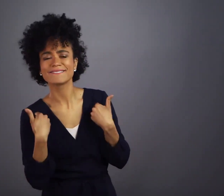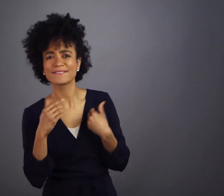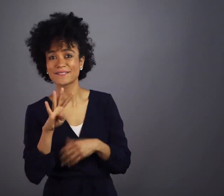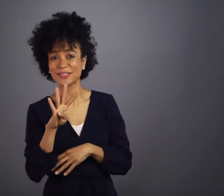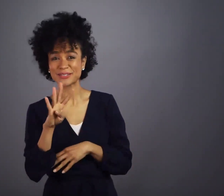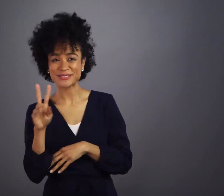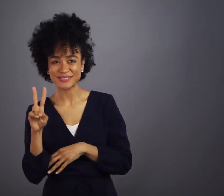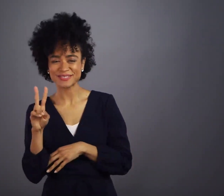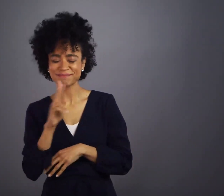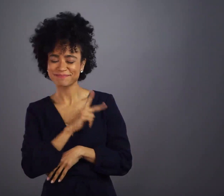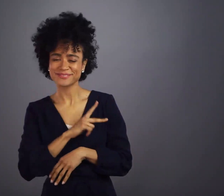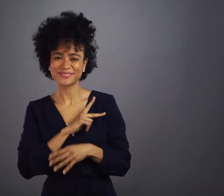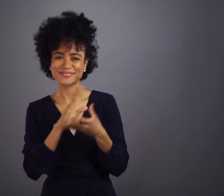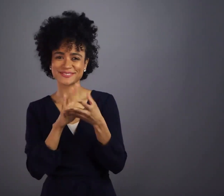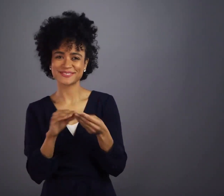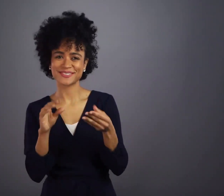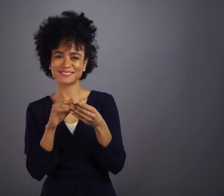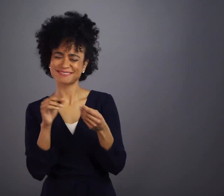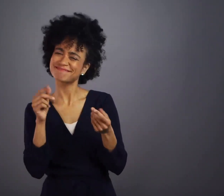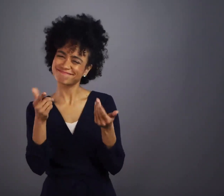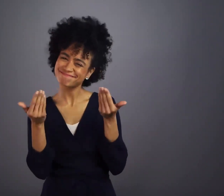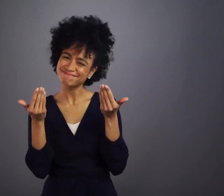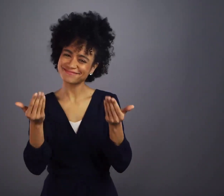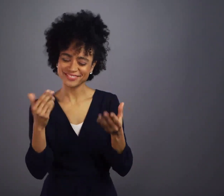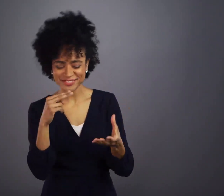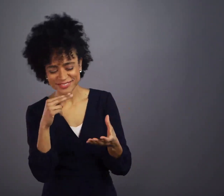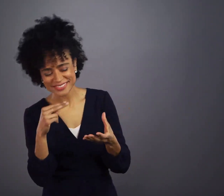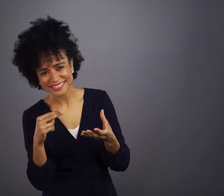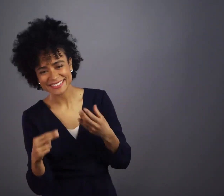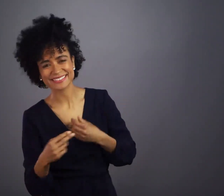These are followed by forty-two personal experiences.